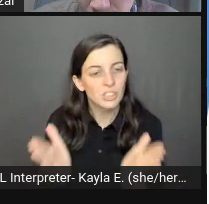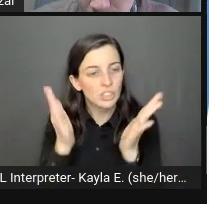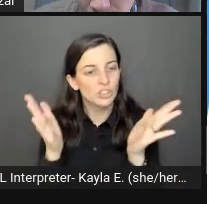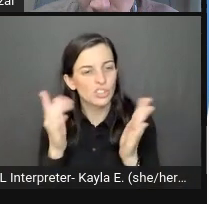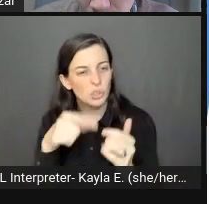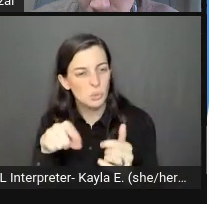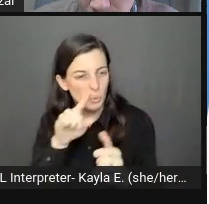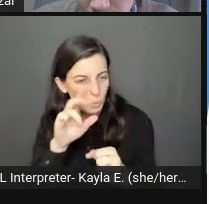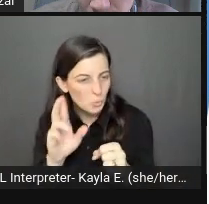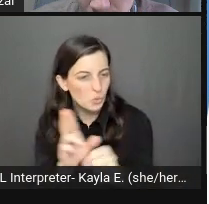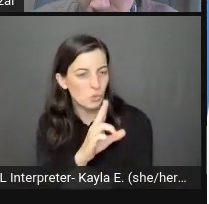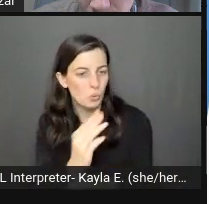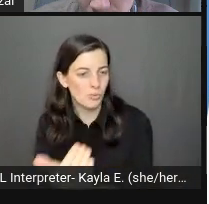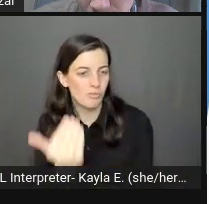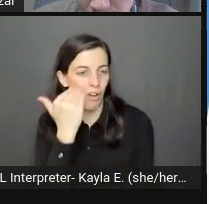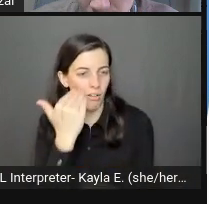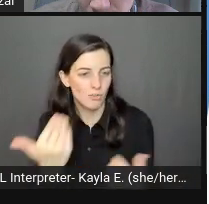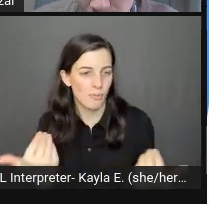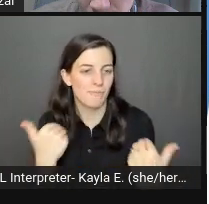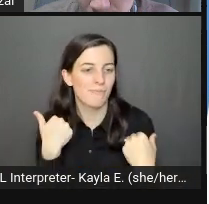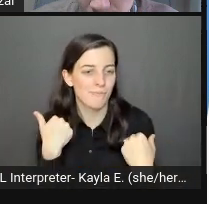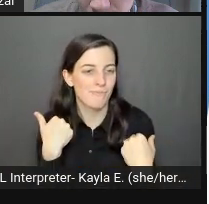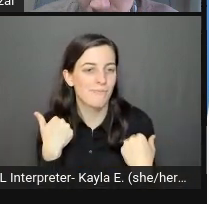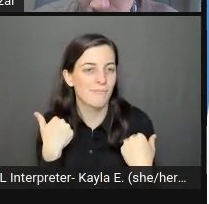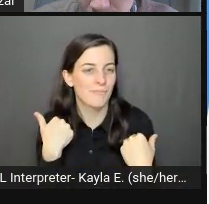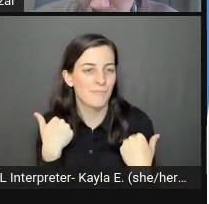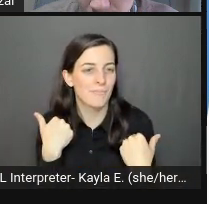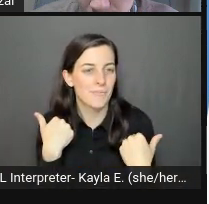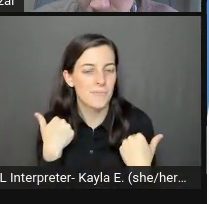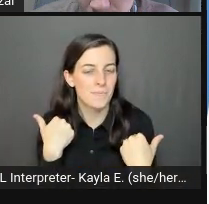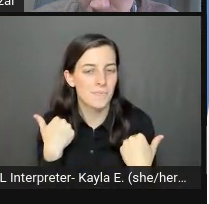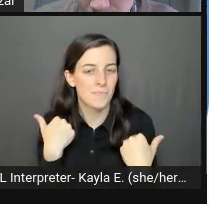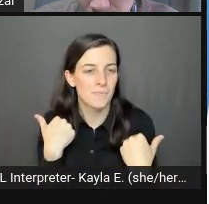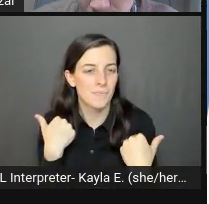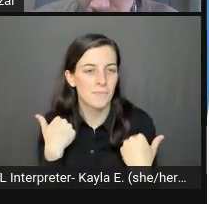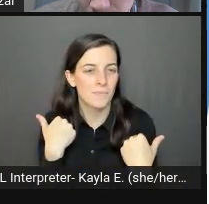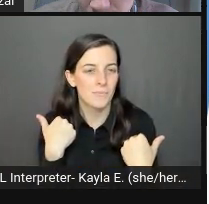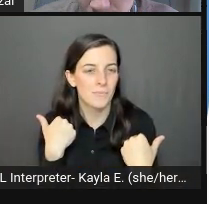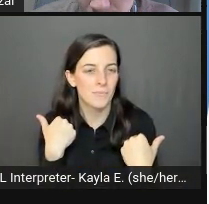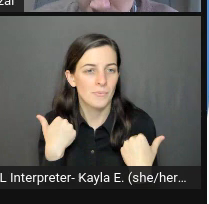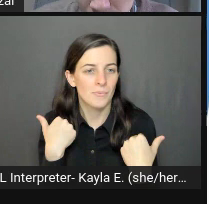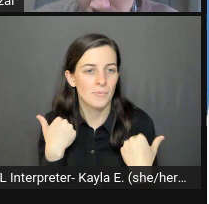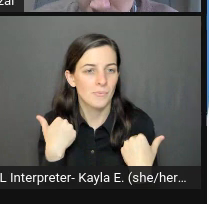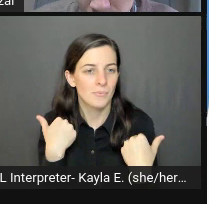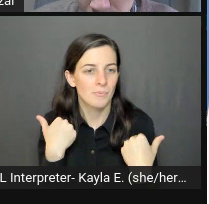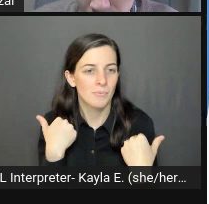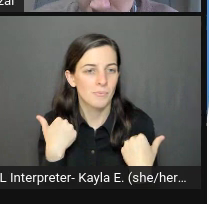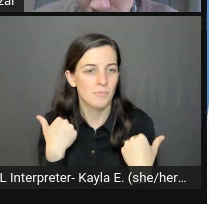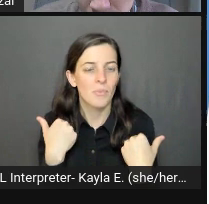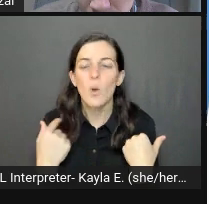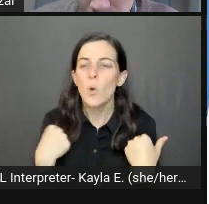and we need to have integrity.